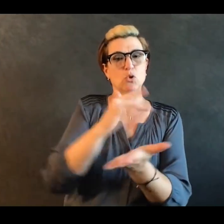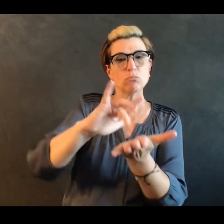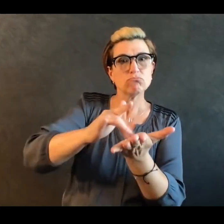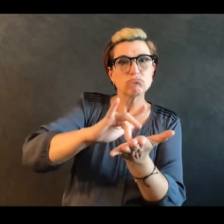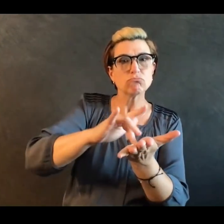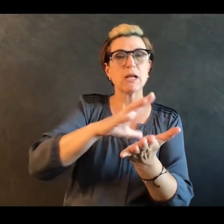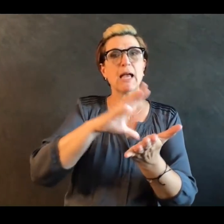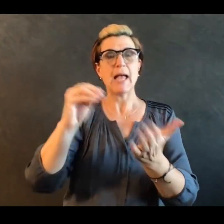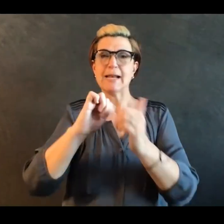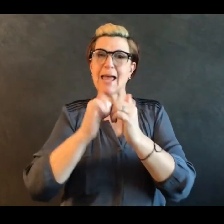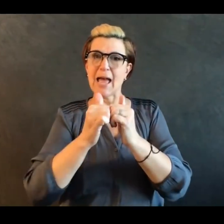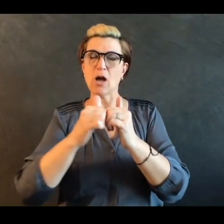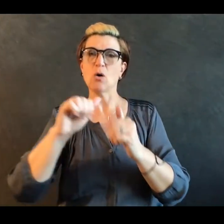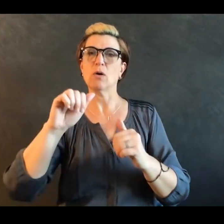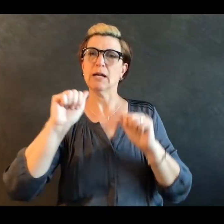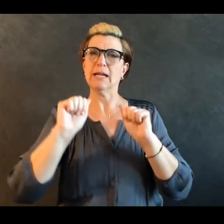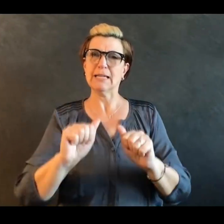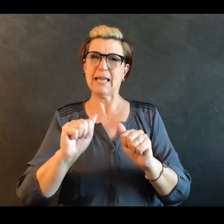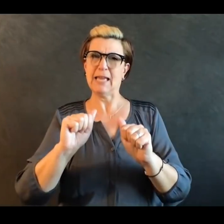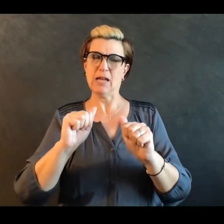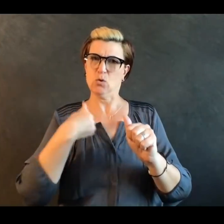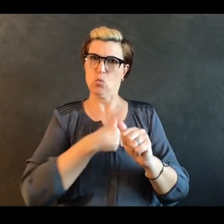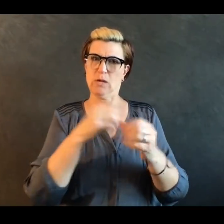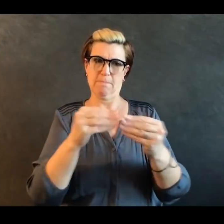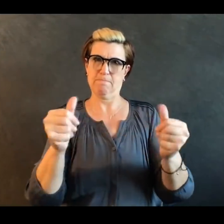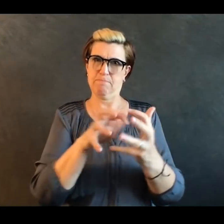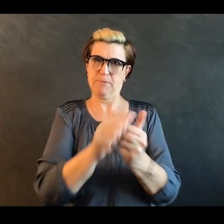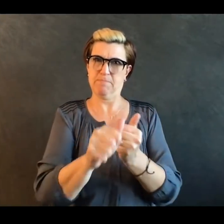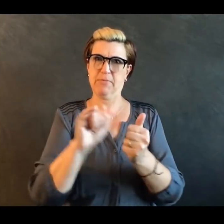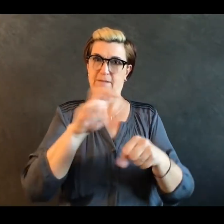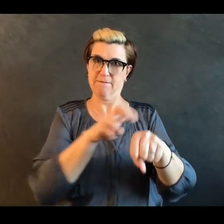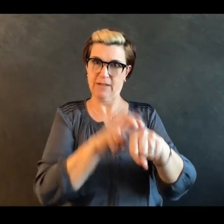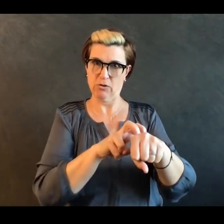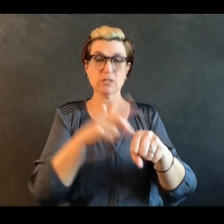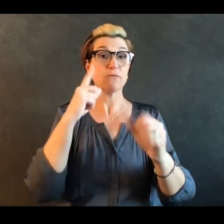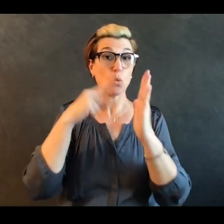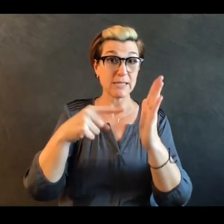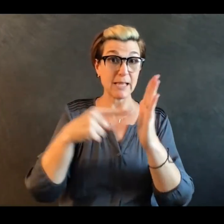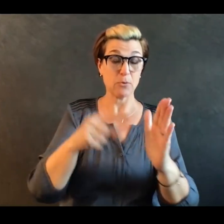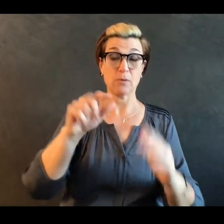antibodies in your bloodstream that can attack the virus the Mayo Clinic today